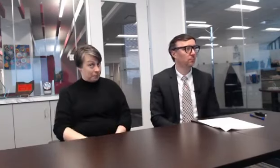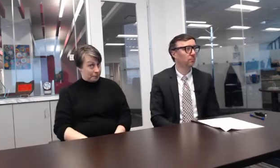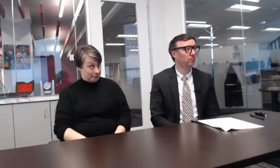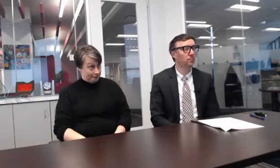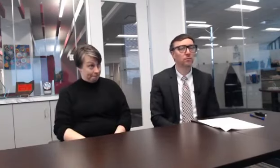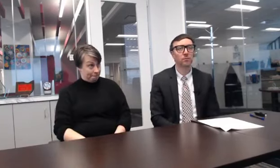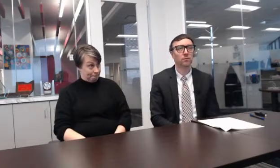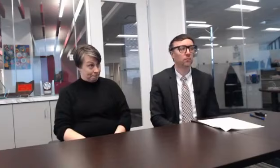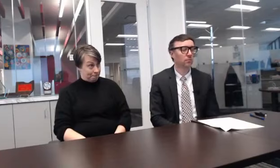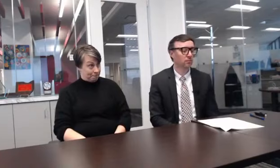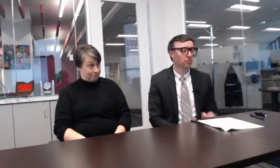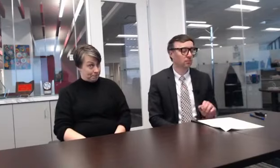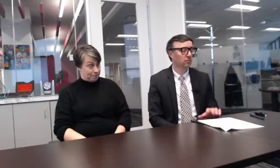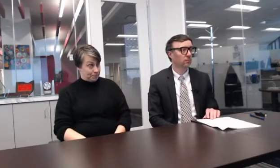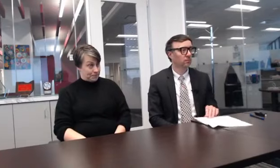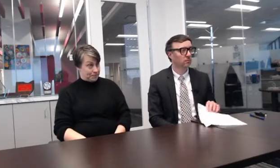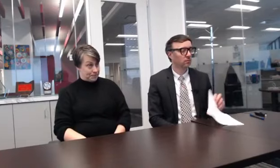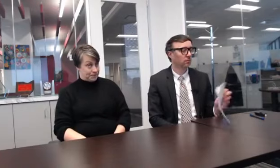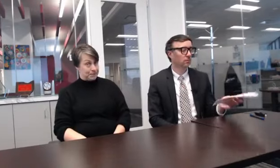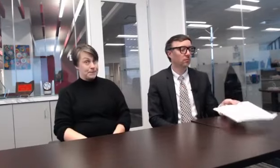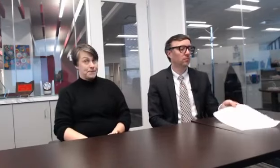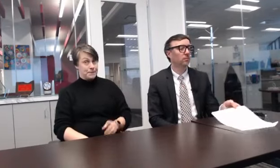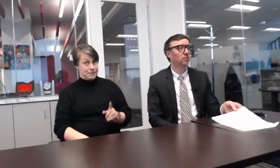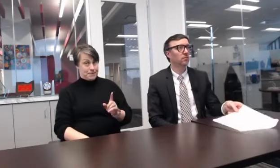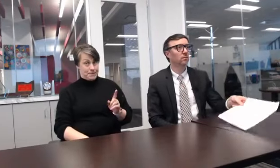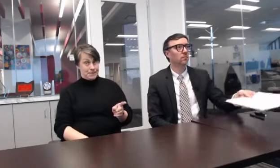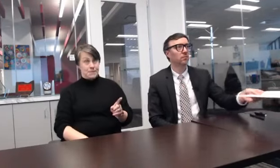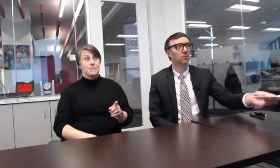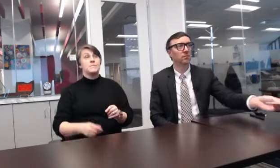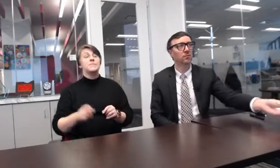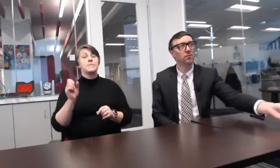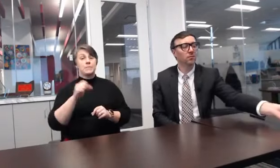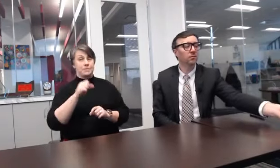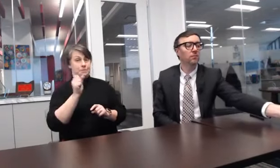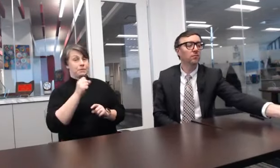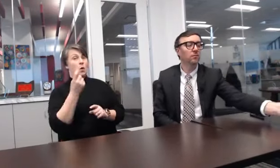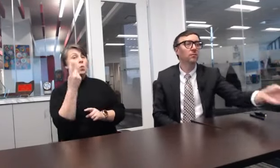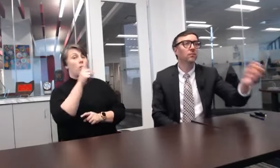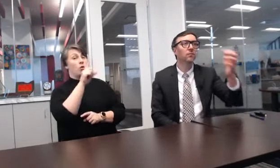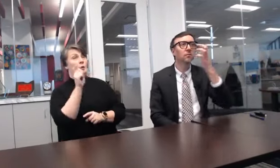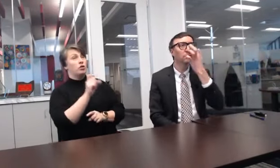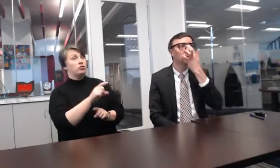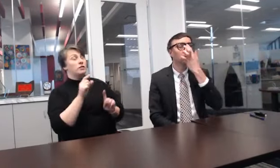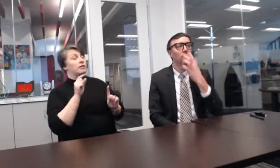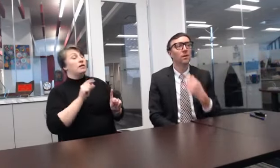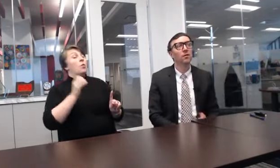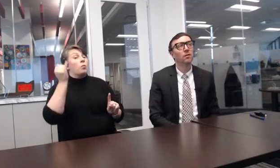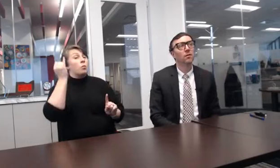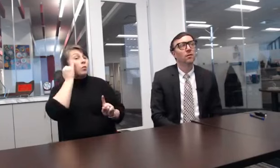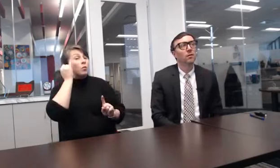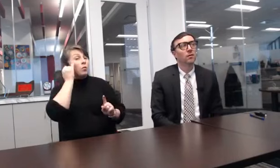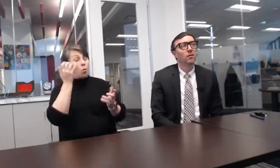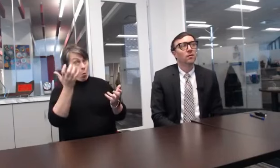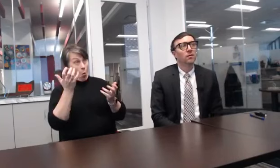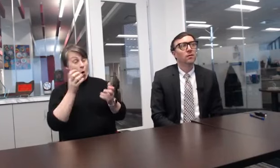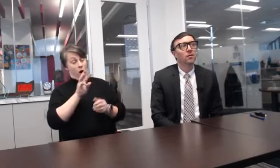[Allison] So one question was, where can you start if you would like to get a waiver?